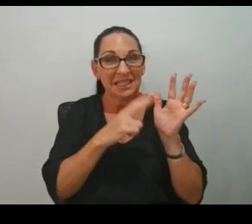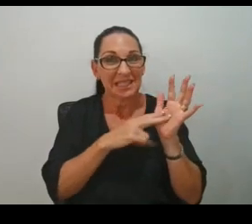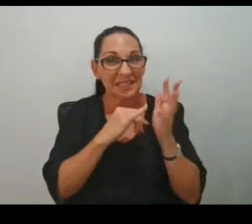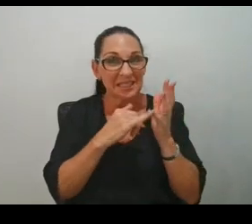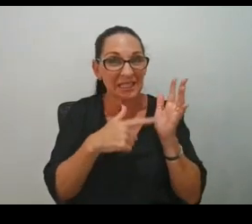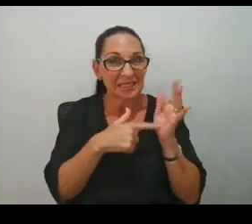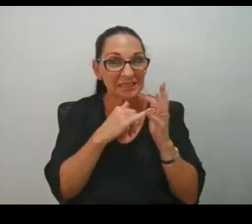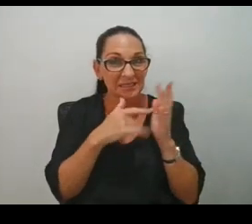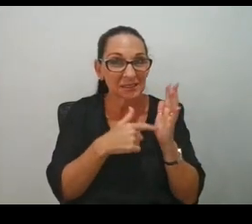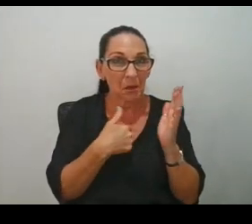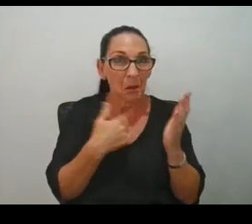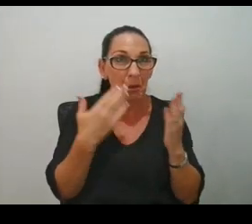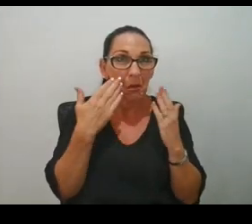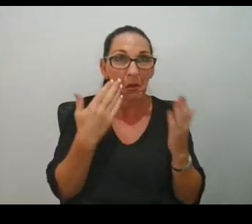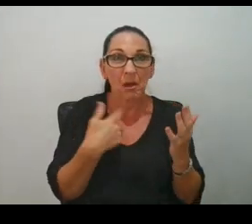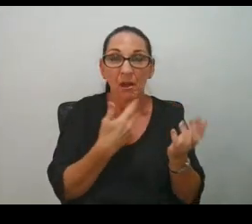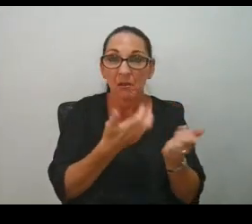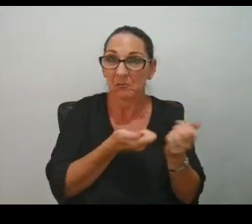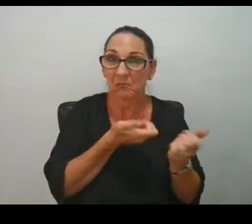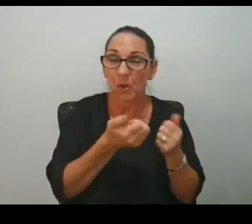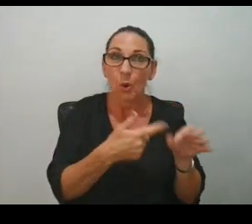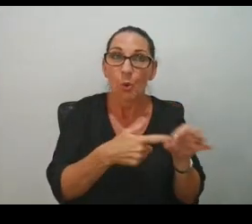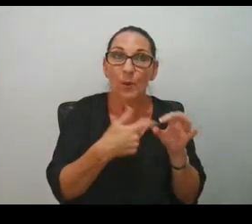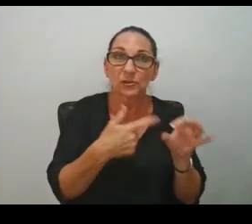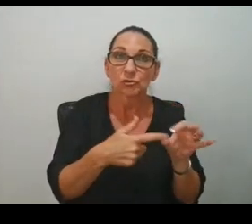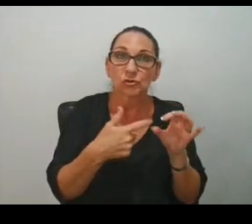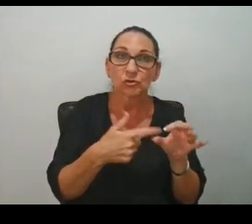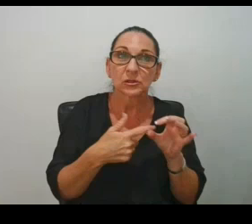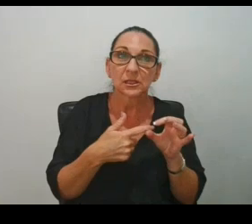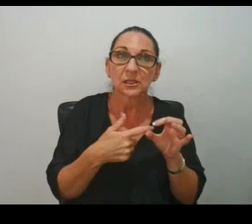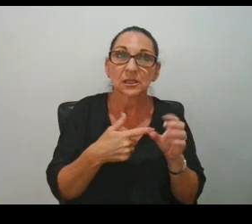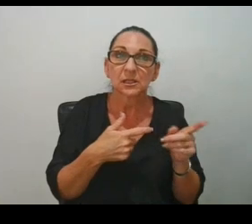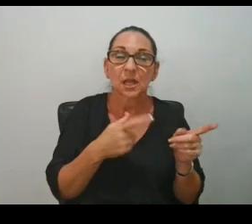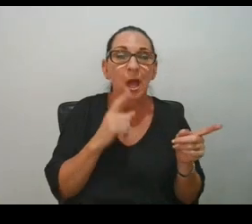test as we were going through Katherine haven't had anything through yet no problem but if you